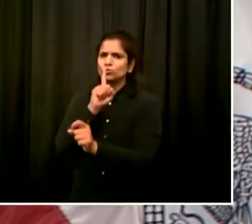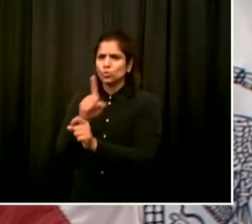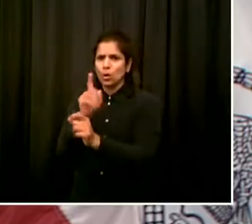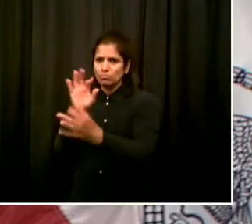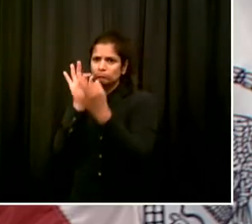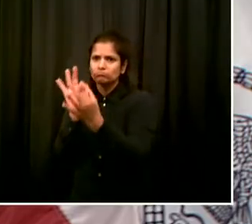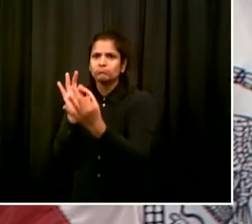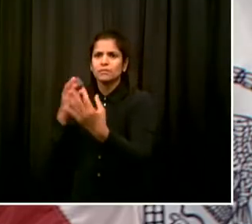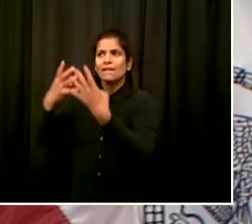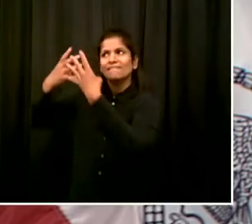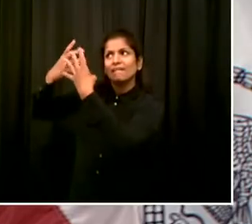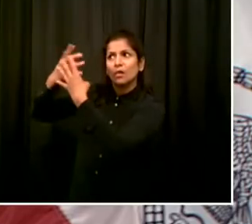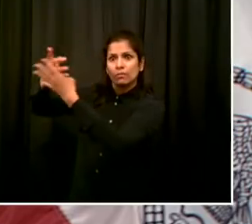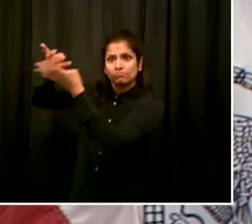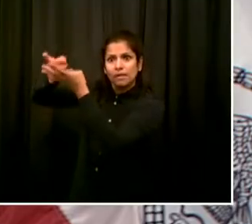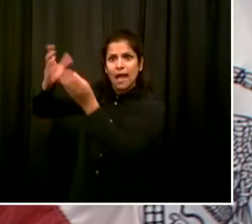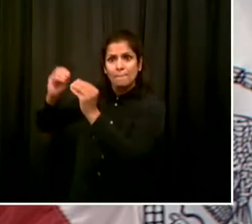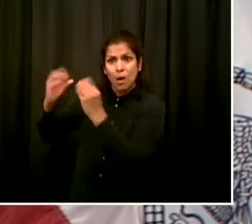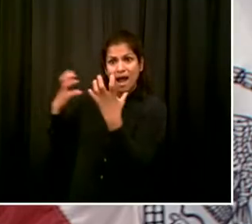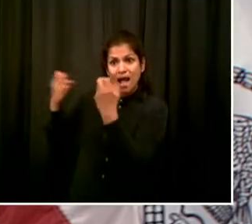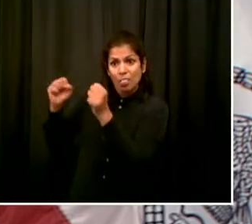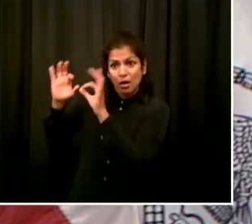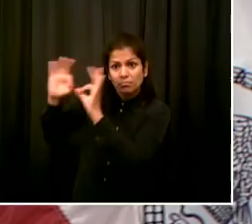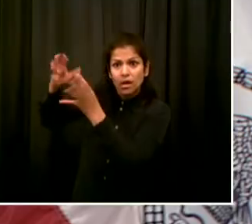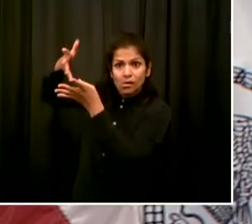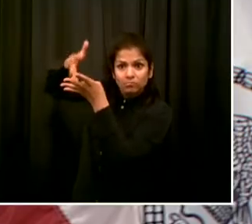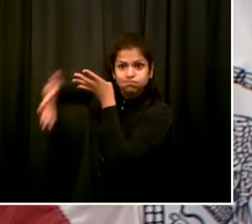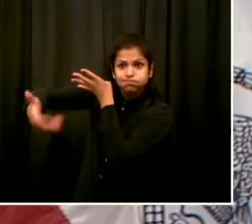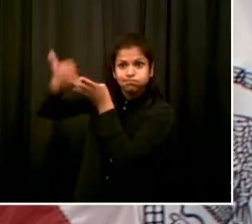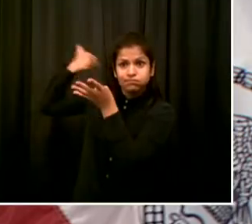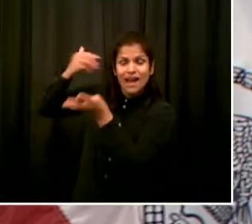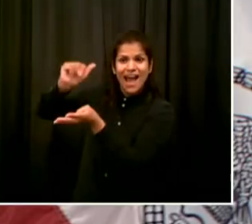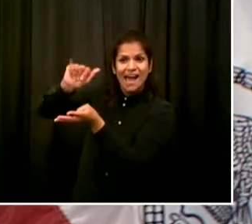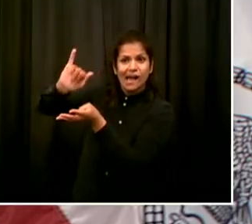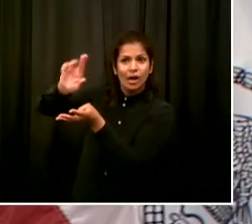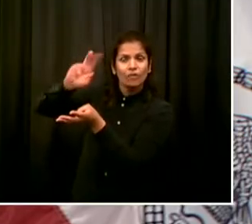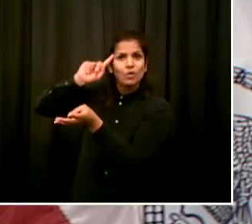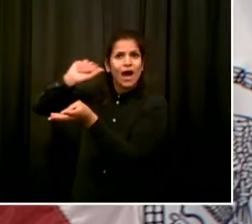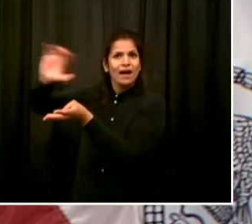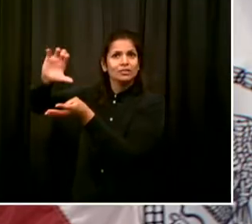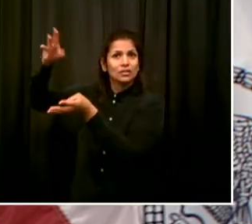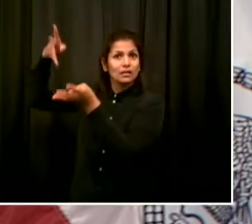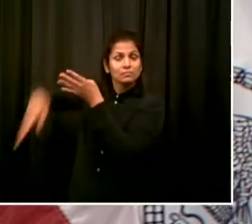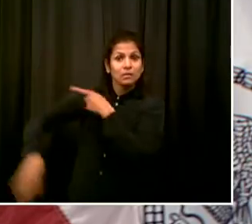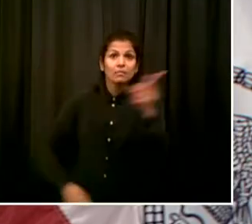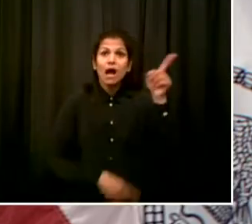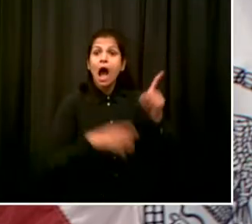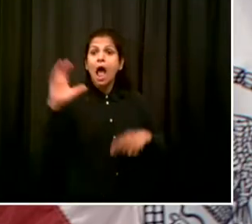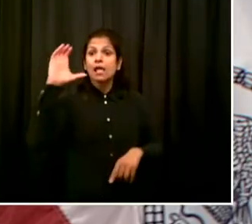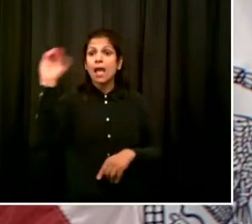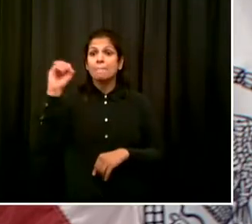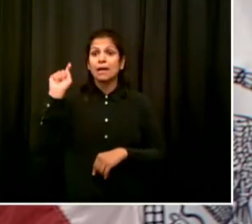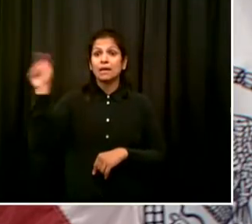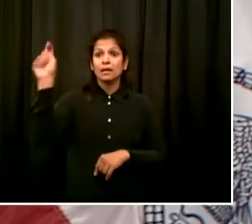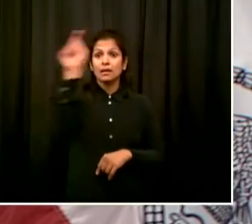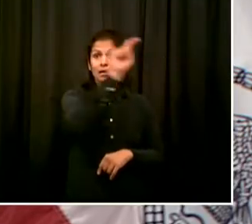FIGURE OUT WHAT WILL KEEP PEOPLE SAFE. I KNOW THE VAST MAJORITY OF BUSINESS FOLKS I HAVE TALKED TO ARE ALREADY ON THIS THNIG NDA